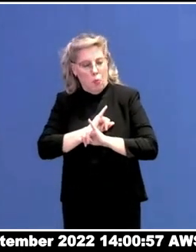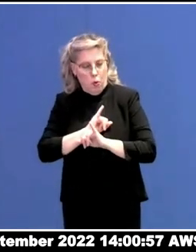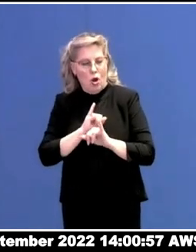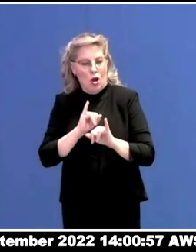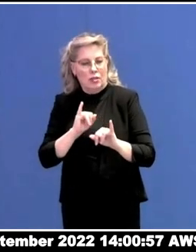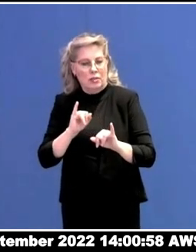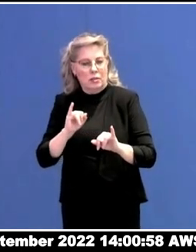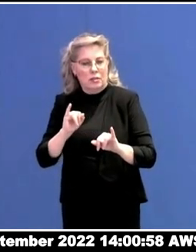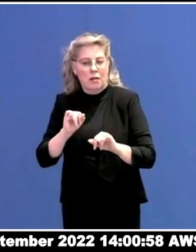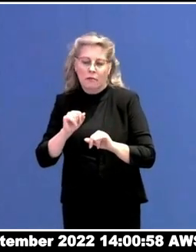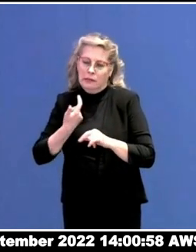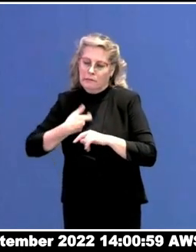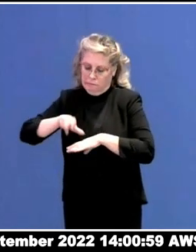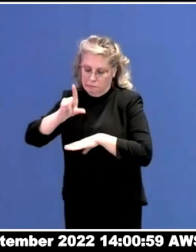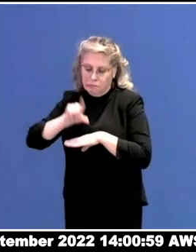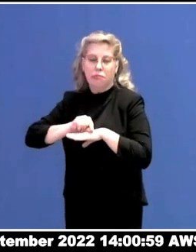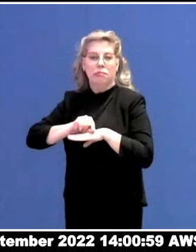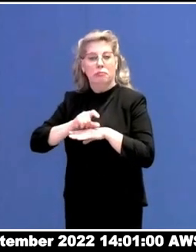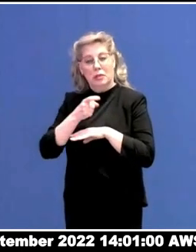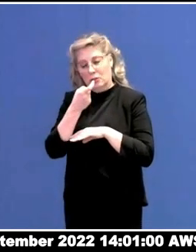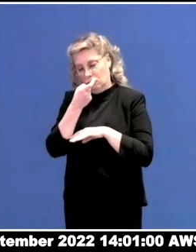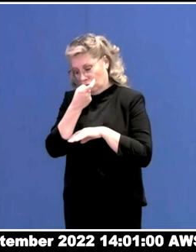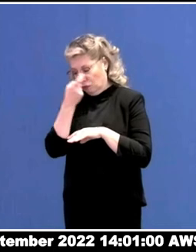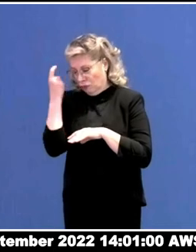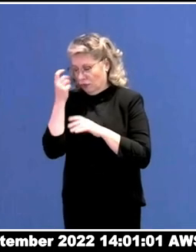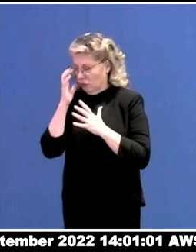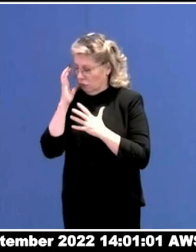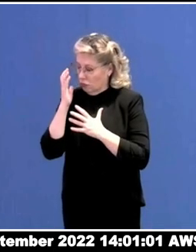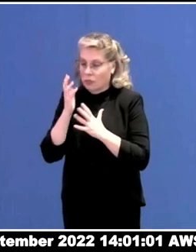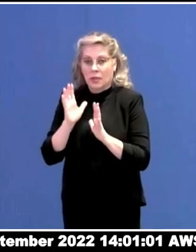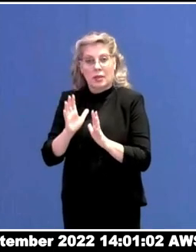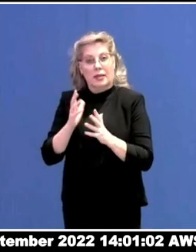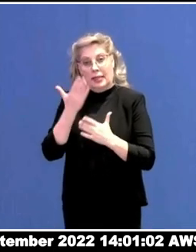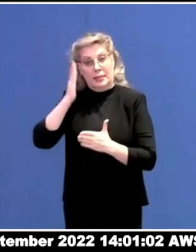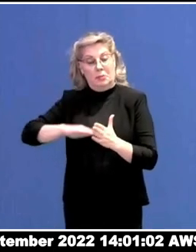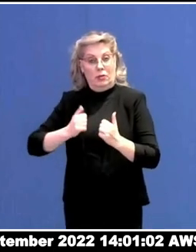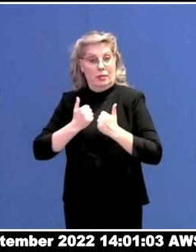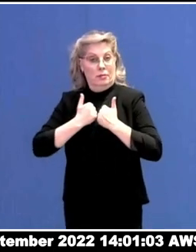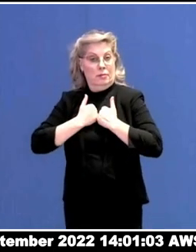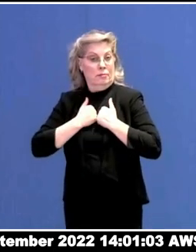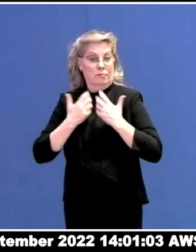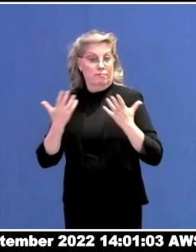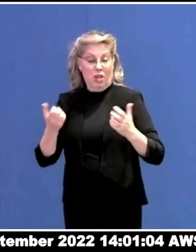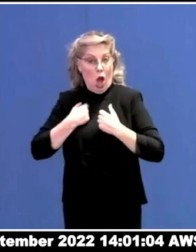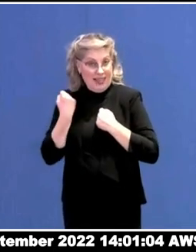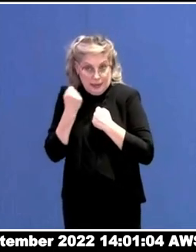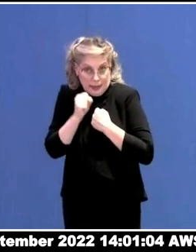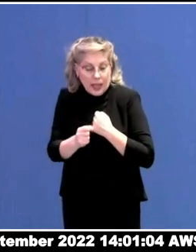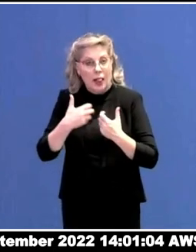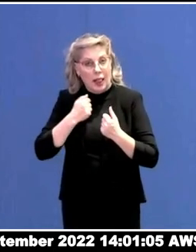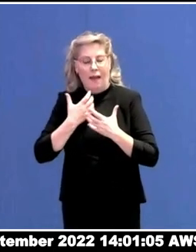And the most tragic thing about us as human beings is that we continue to put children